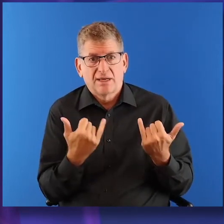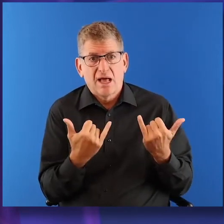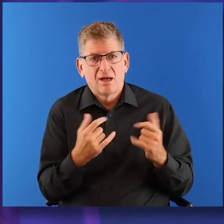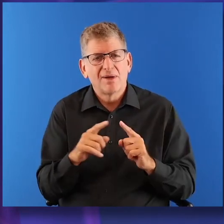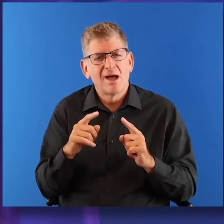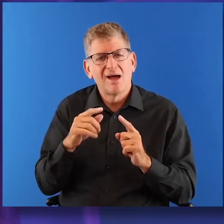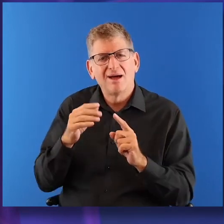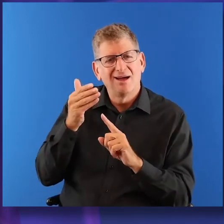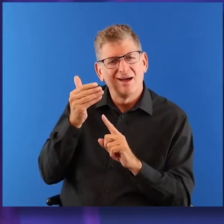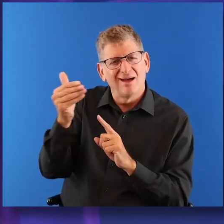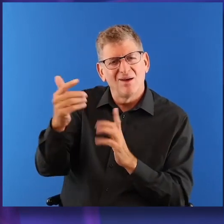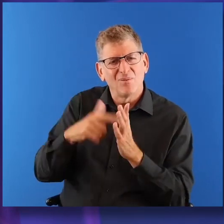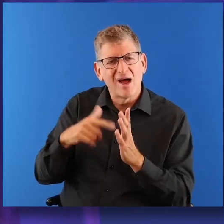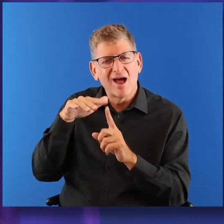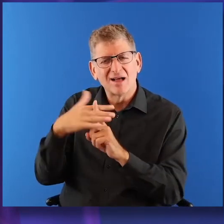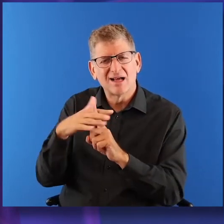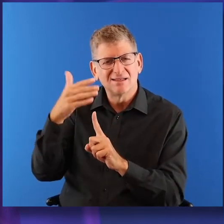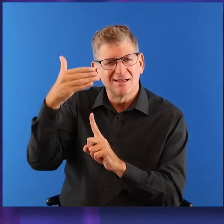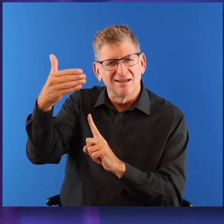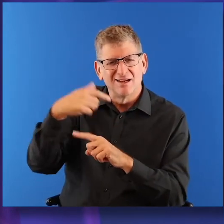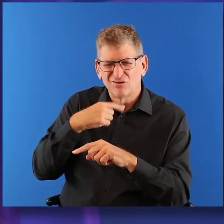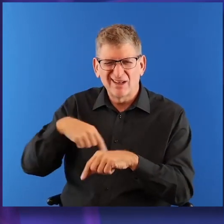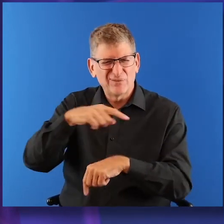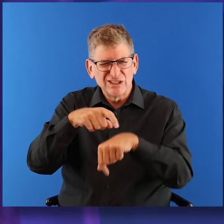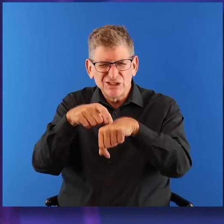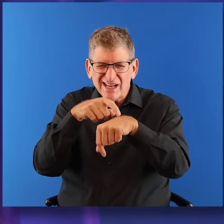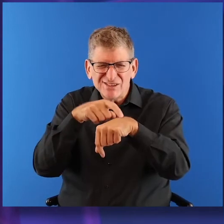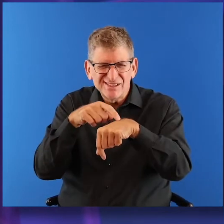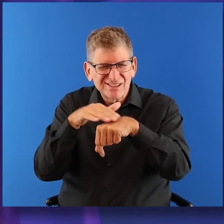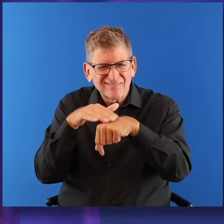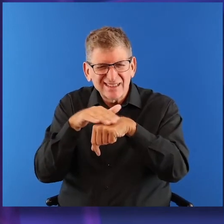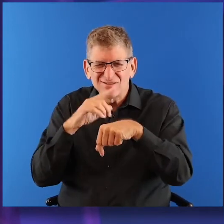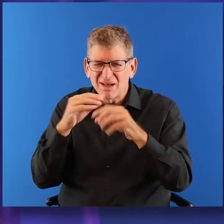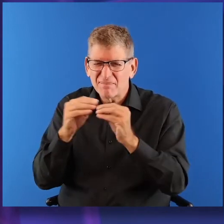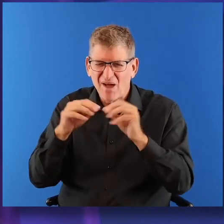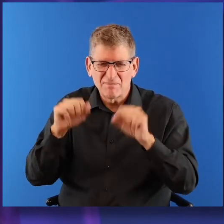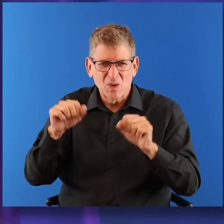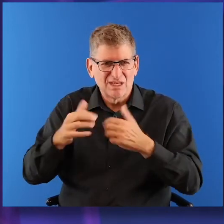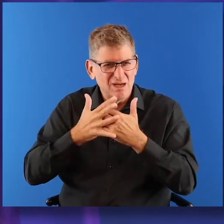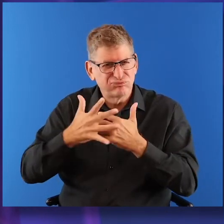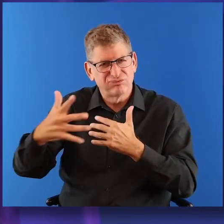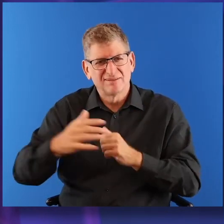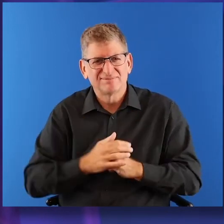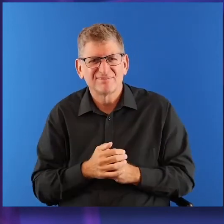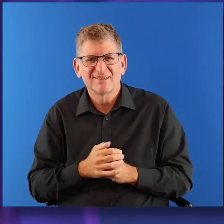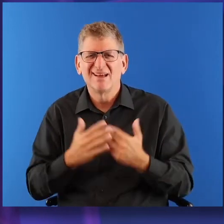but release it in the context that we're just really scratching the surface. Thank you Joe, for such a great conversation on how